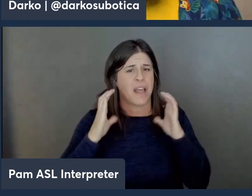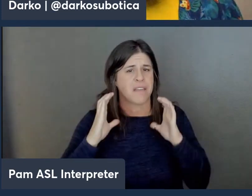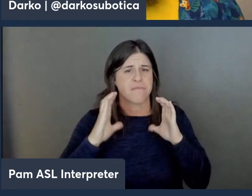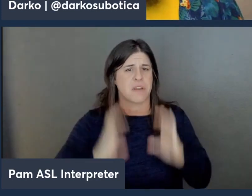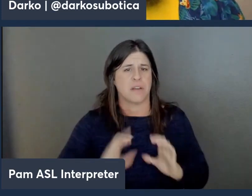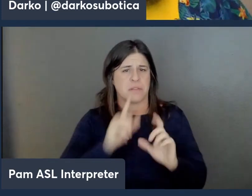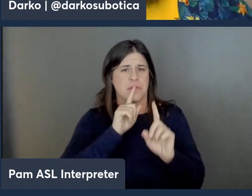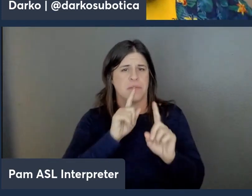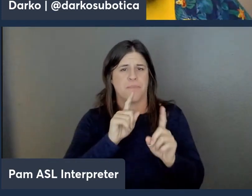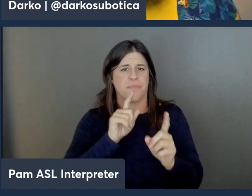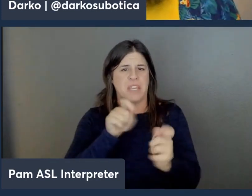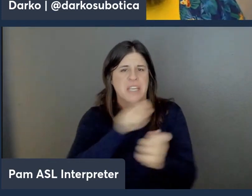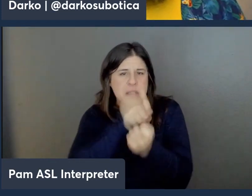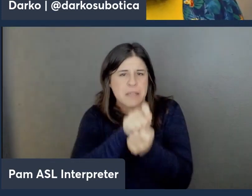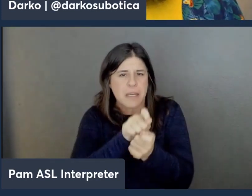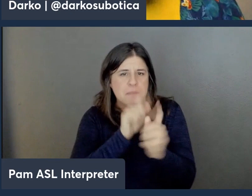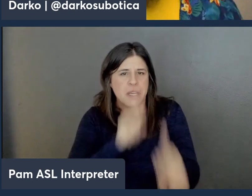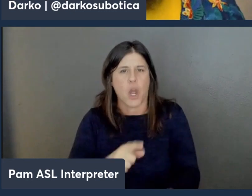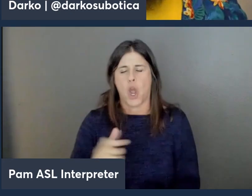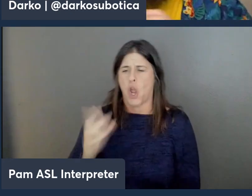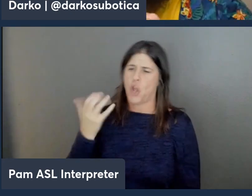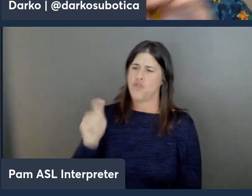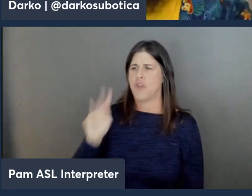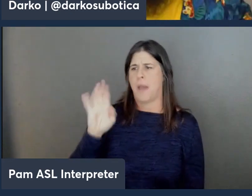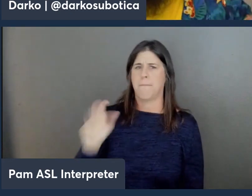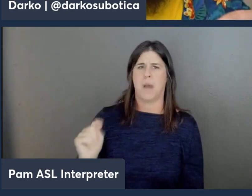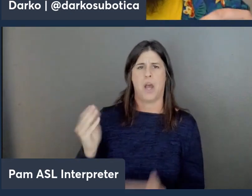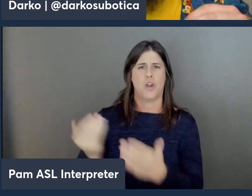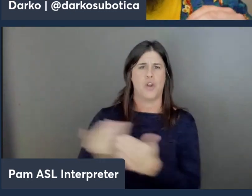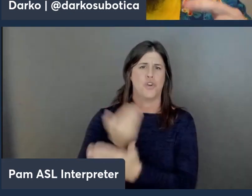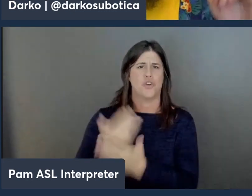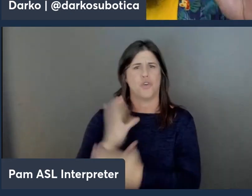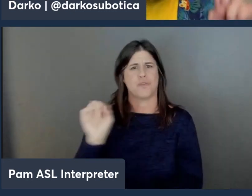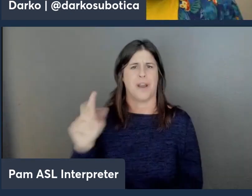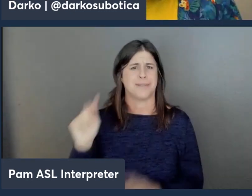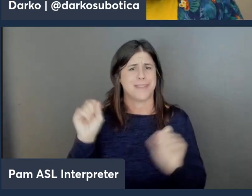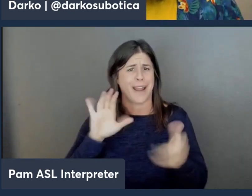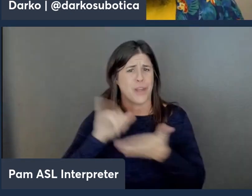I can say, "Hey Chatbot, new customer." Will it like, can I do it like create custom commands,